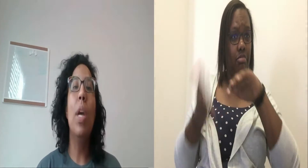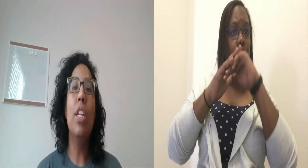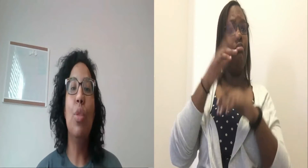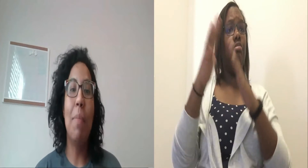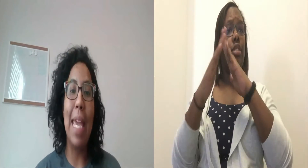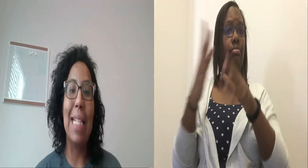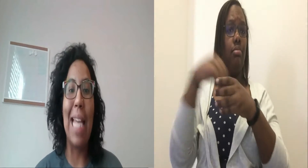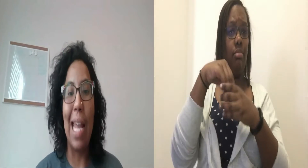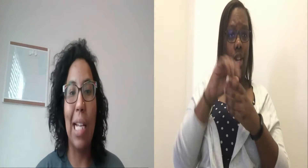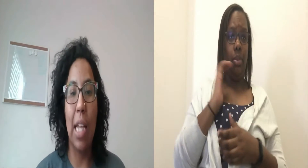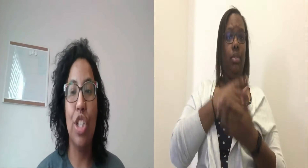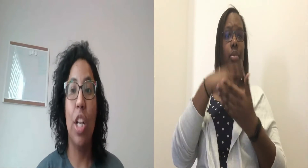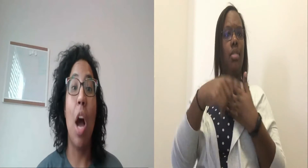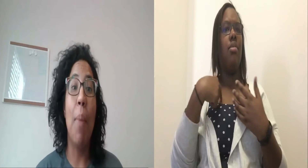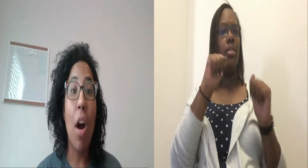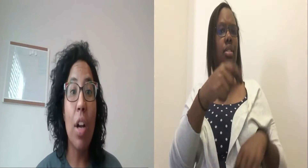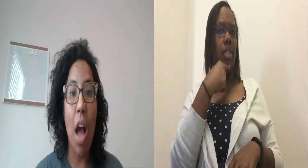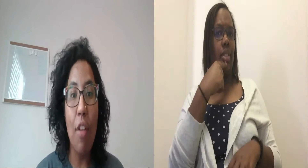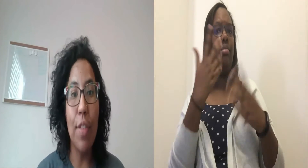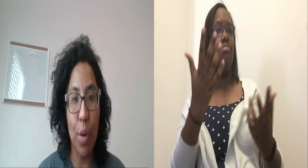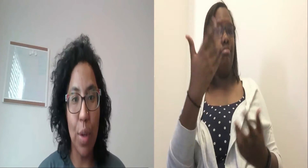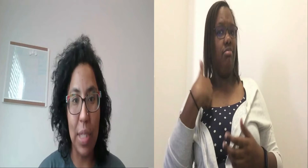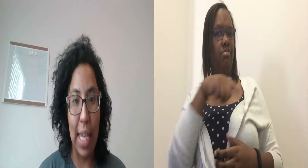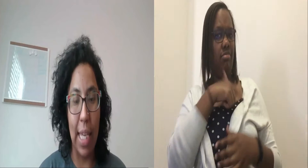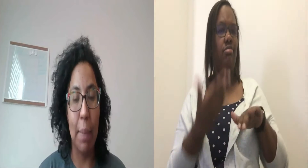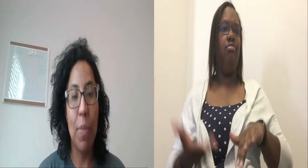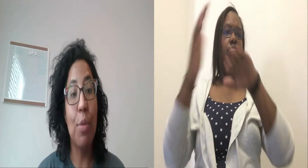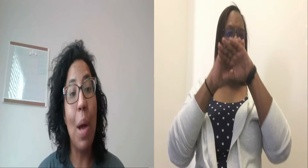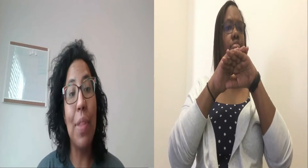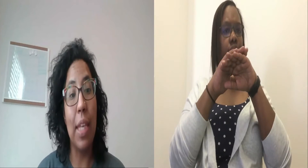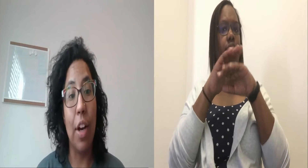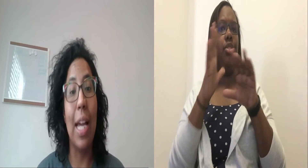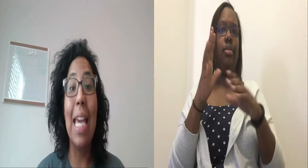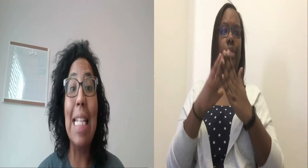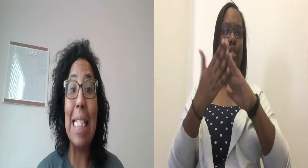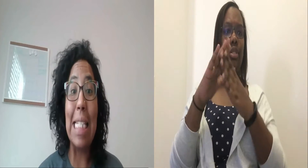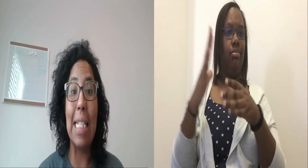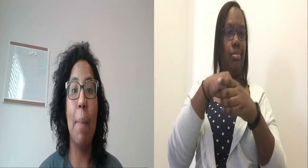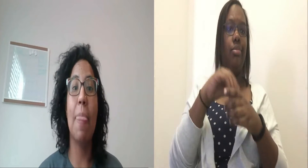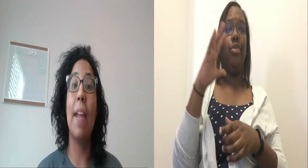when you make data collection a part of your note-taking throughout the year in a system that